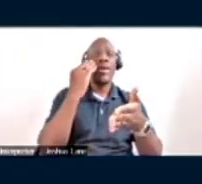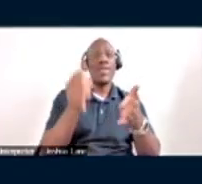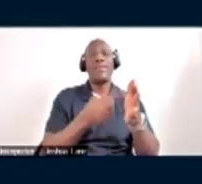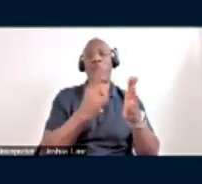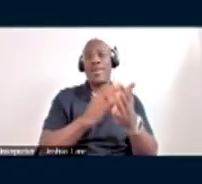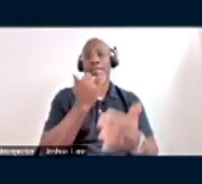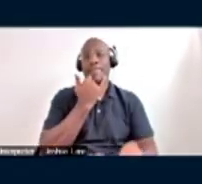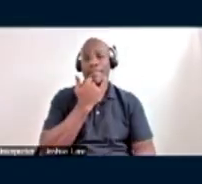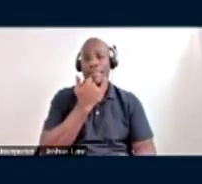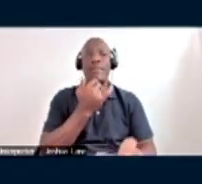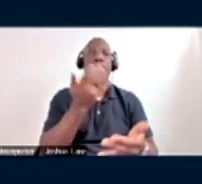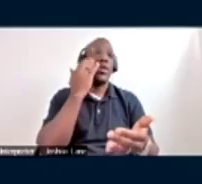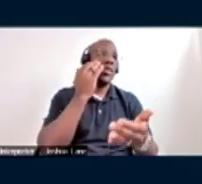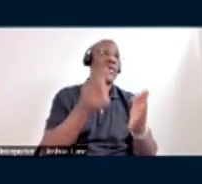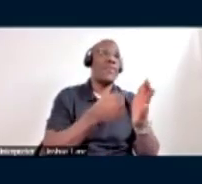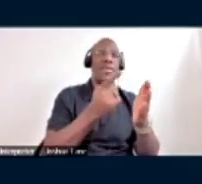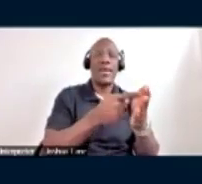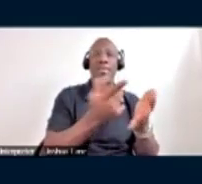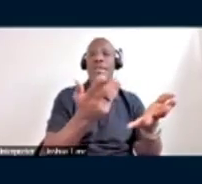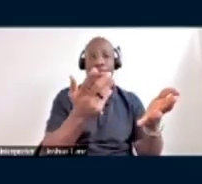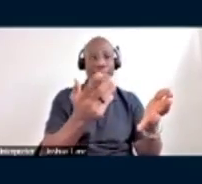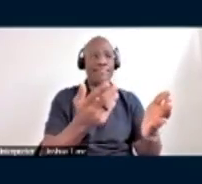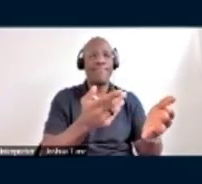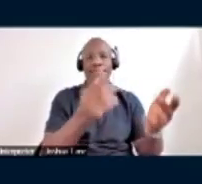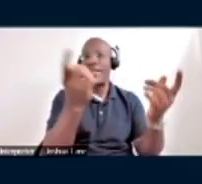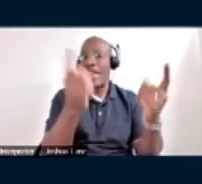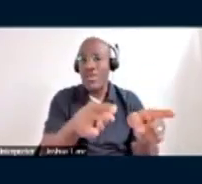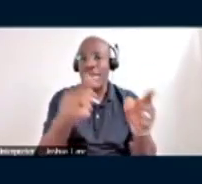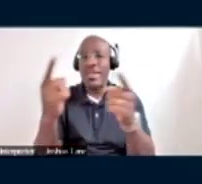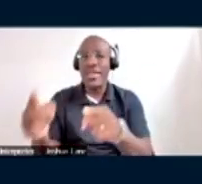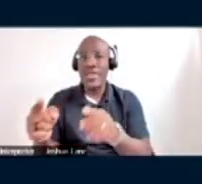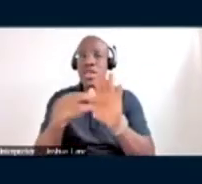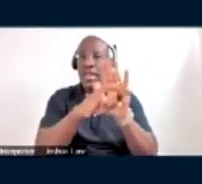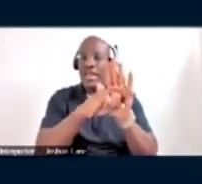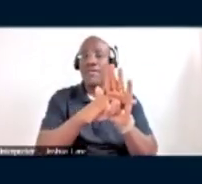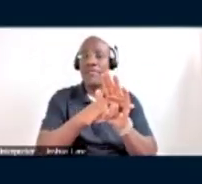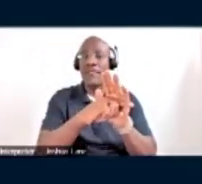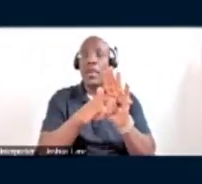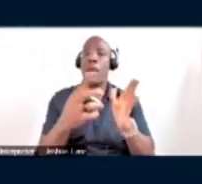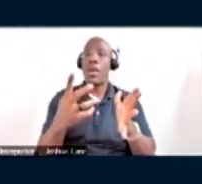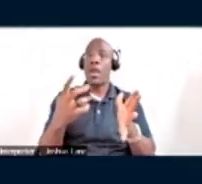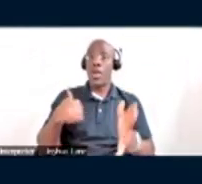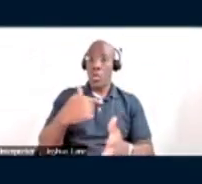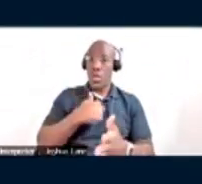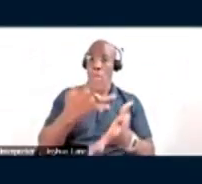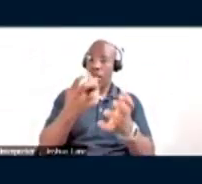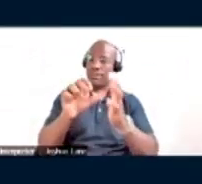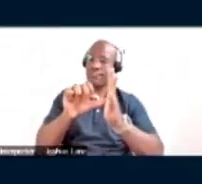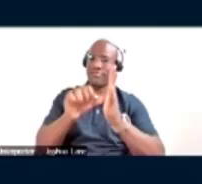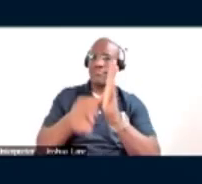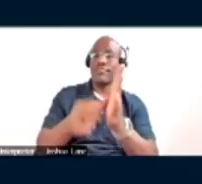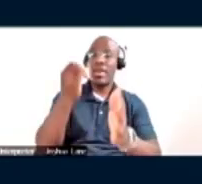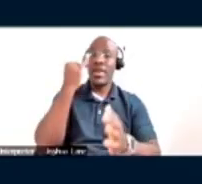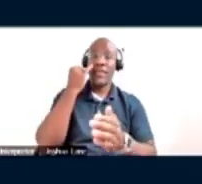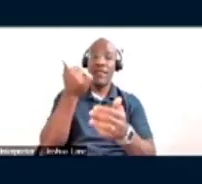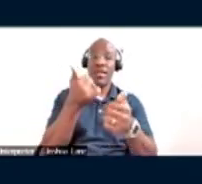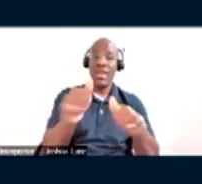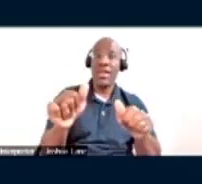And we really want people to understand that if they see something, if they see bias or anything else